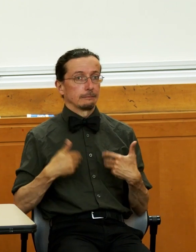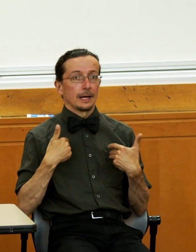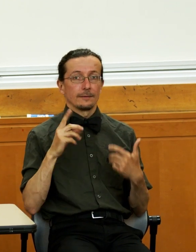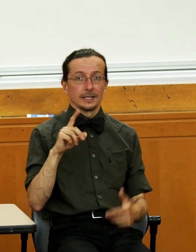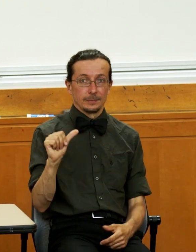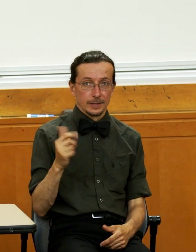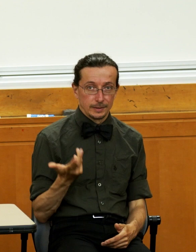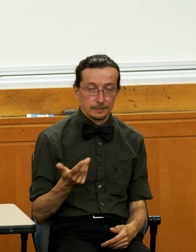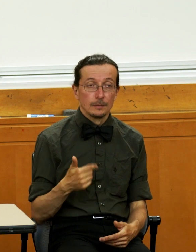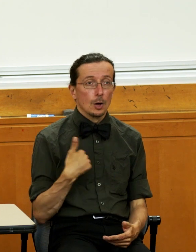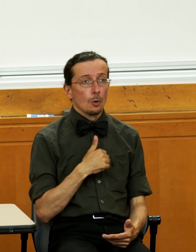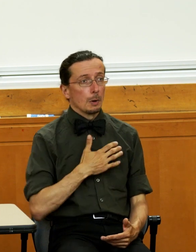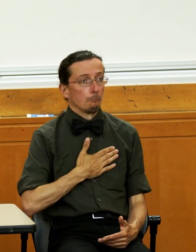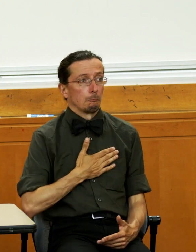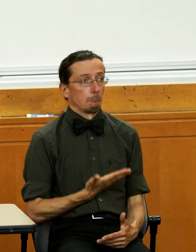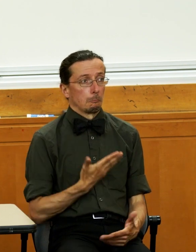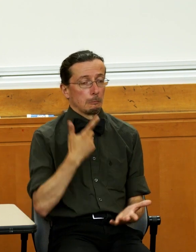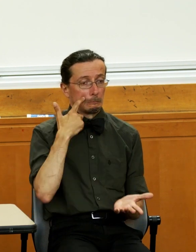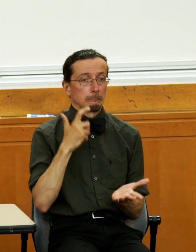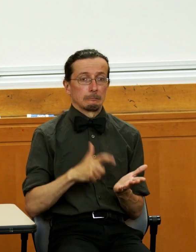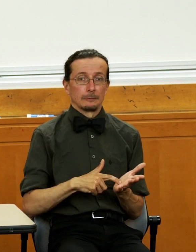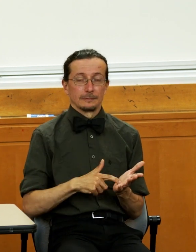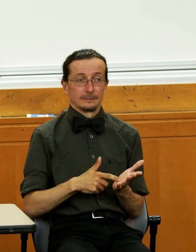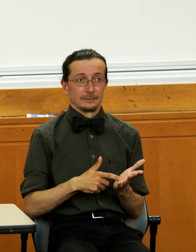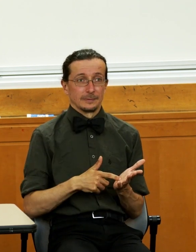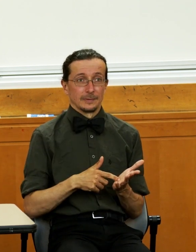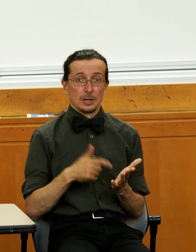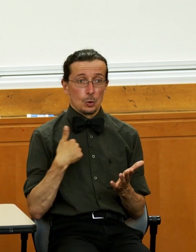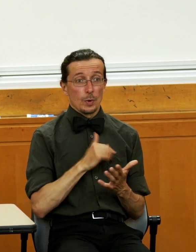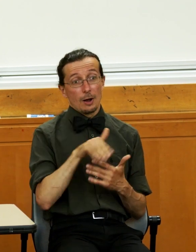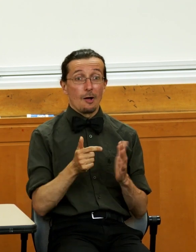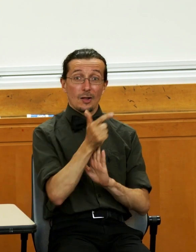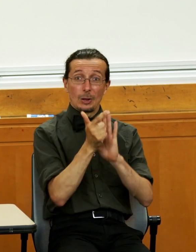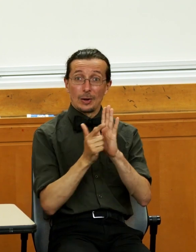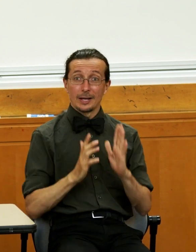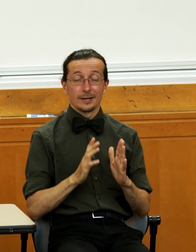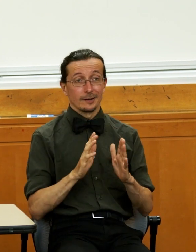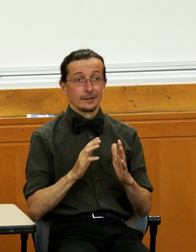We openly acknowledged the irony of our own status as lawyers and academics, and literally